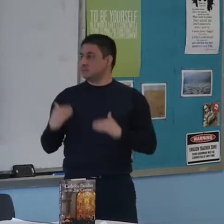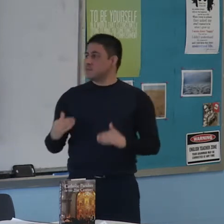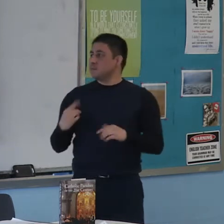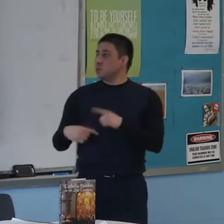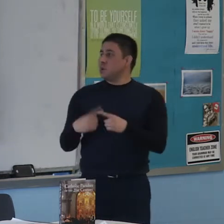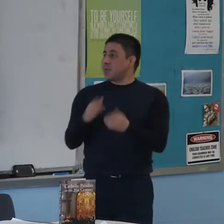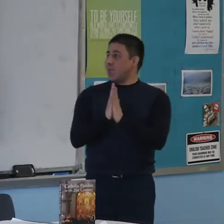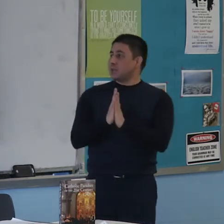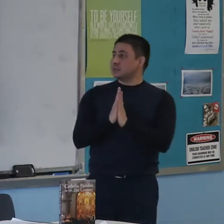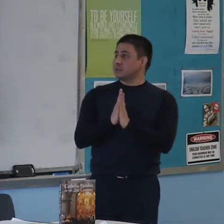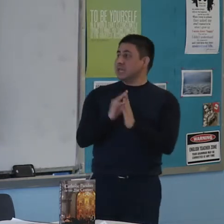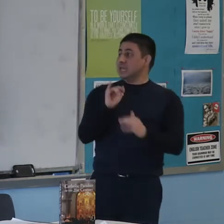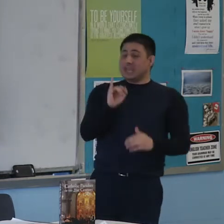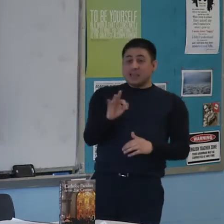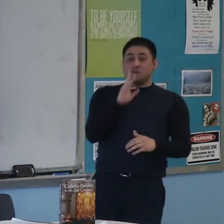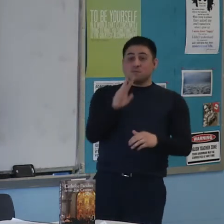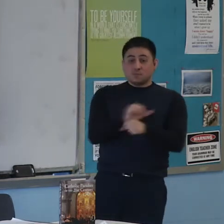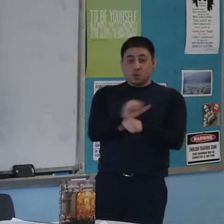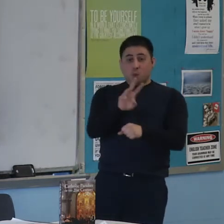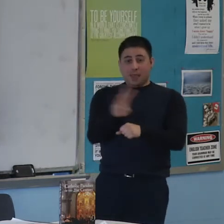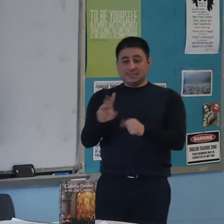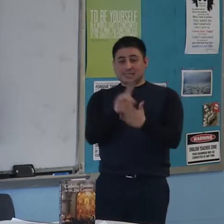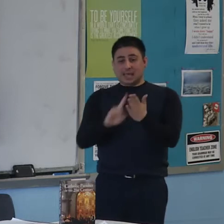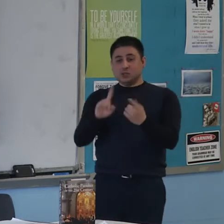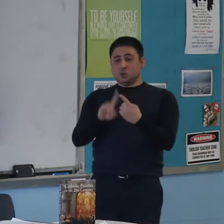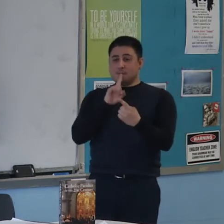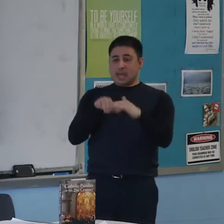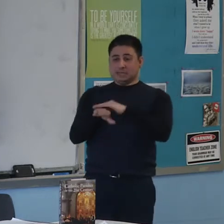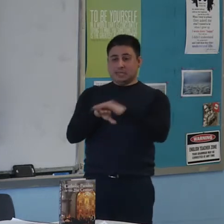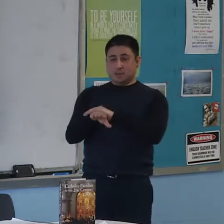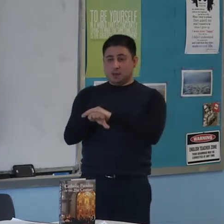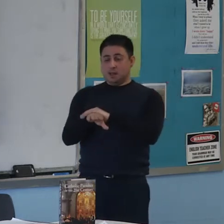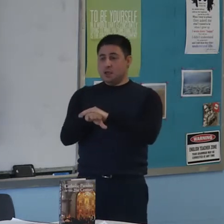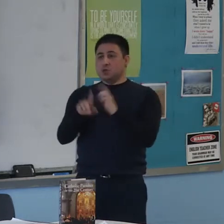asked that the website, though, was designed to be accessible to blind and